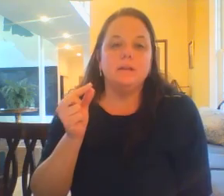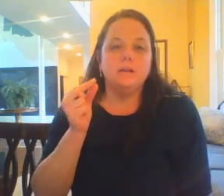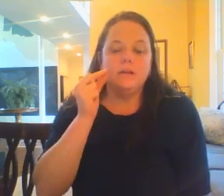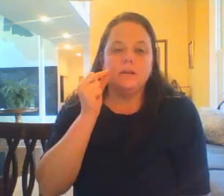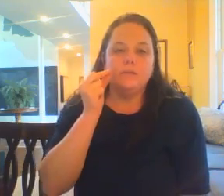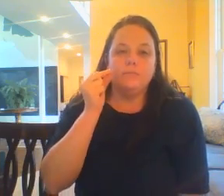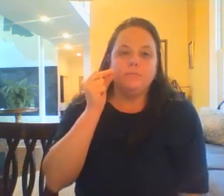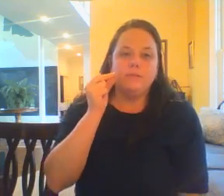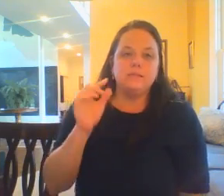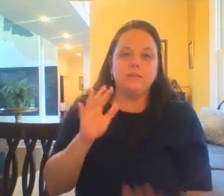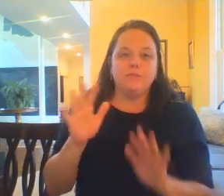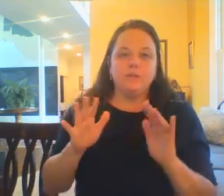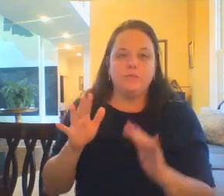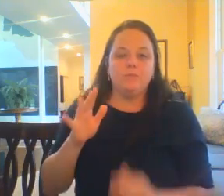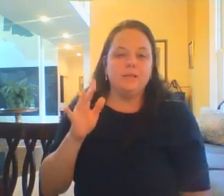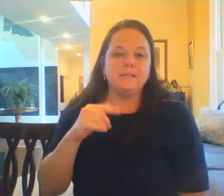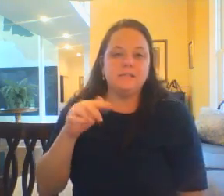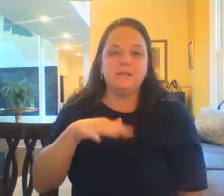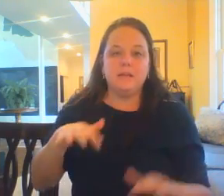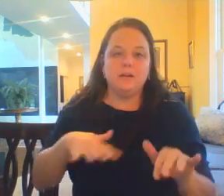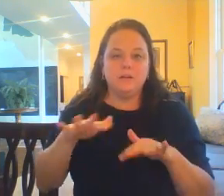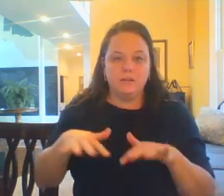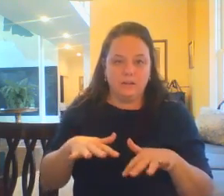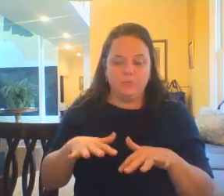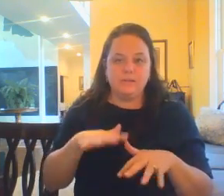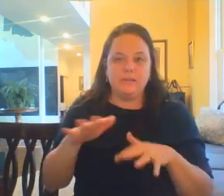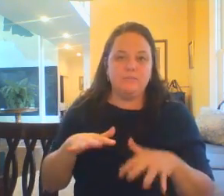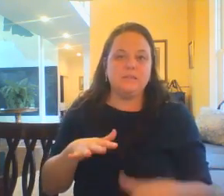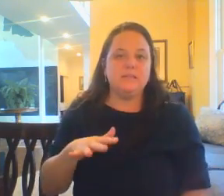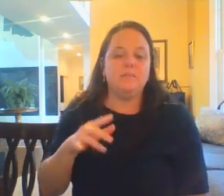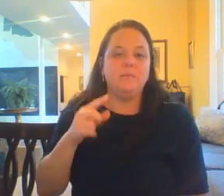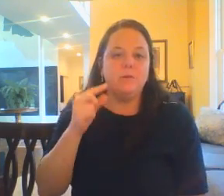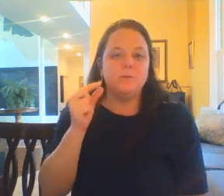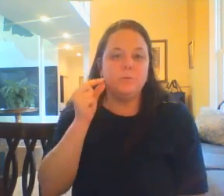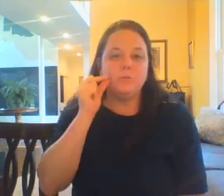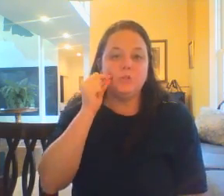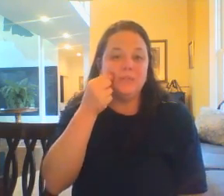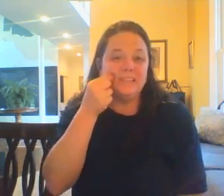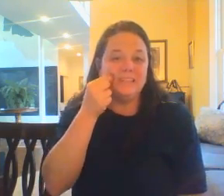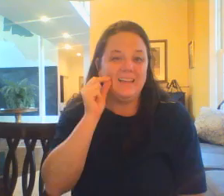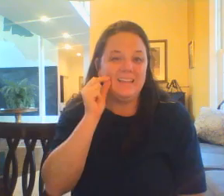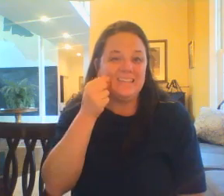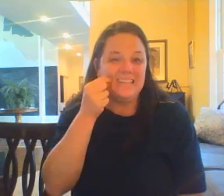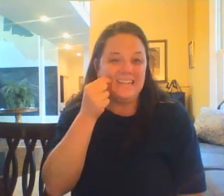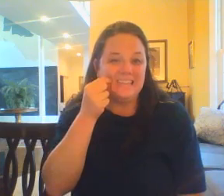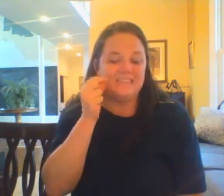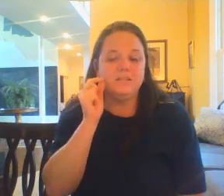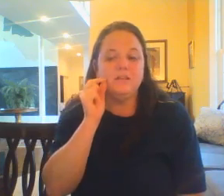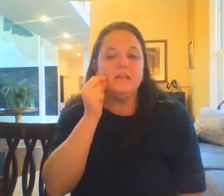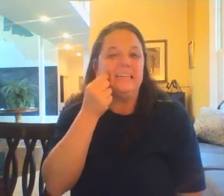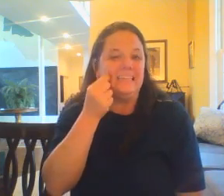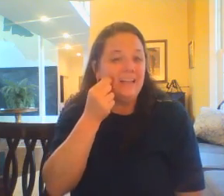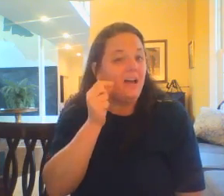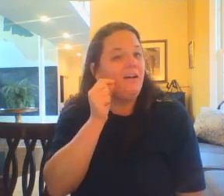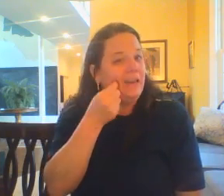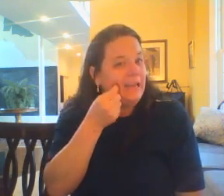this is different in different places here in Louisiana Mississippi most